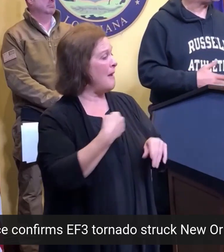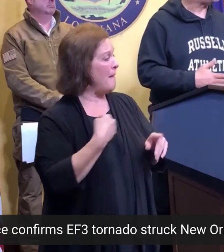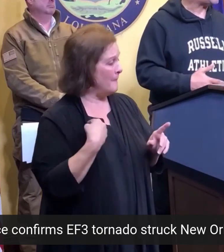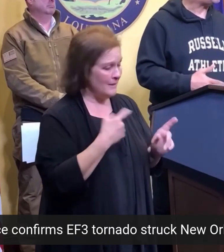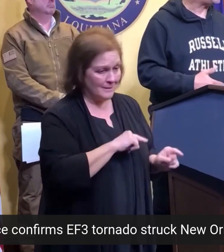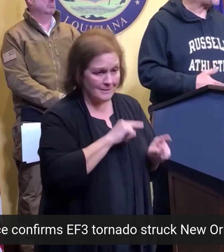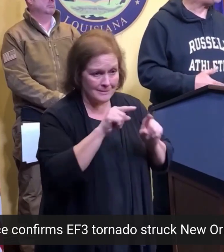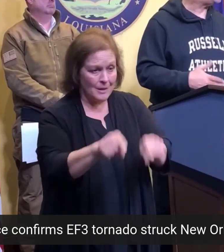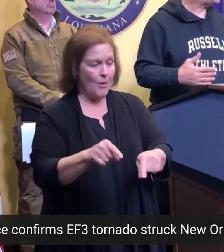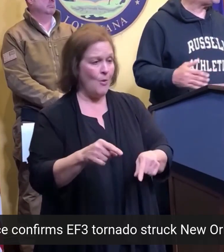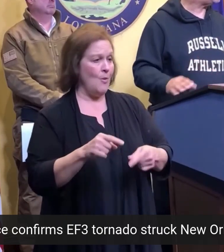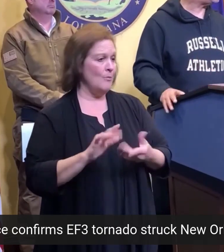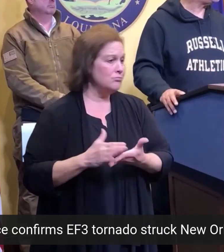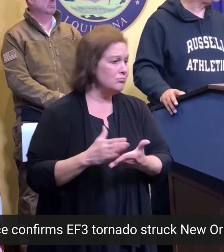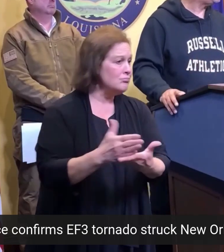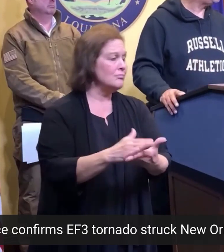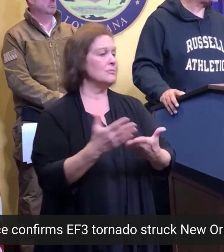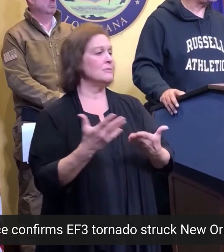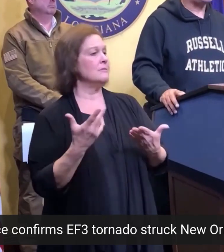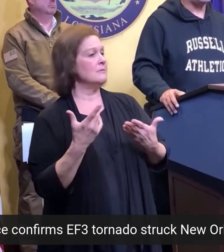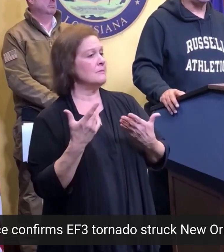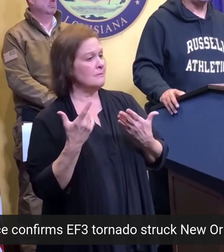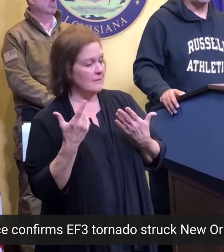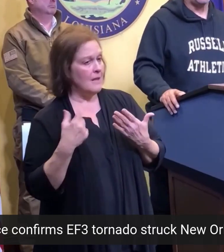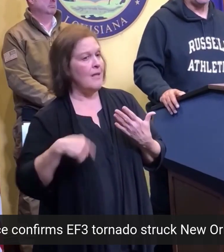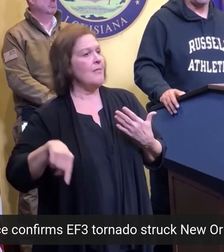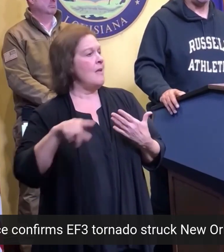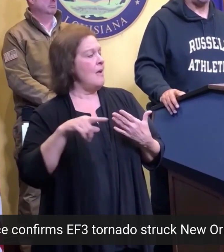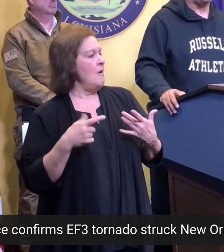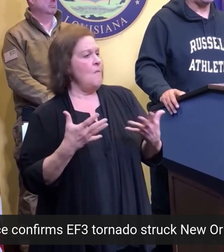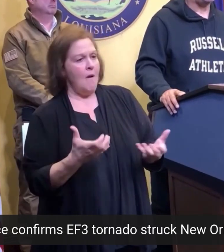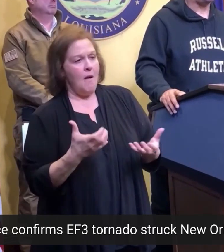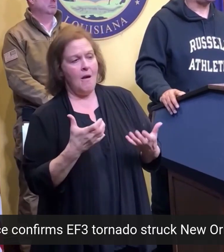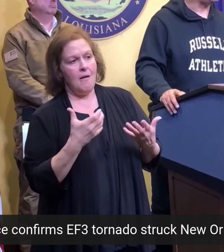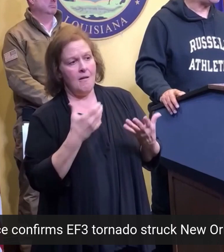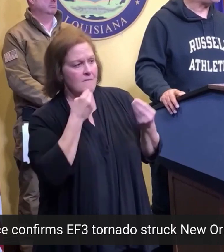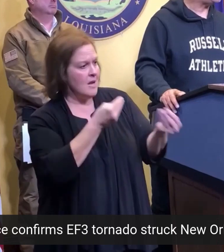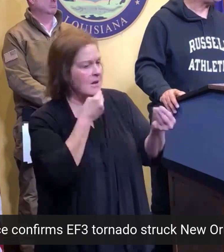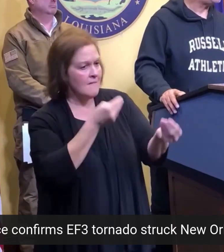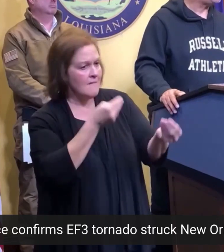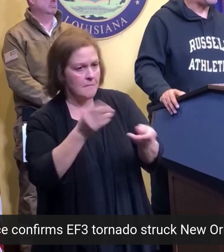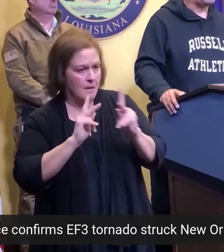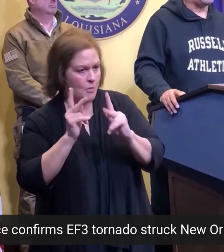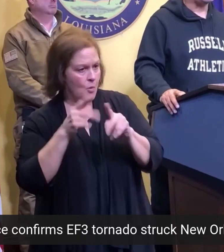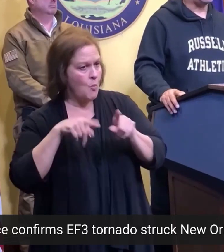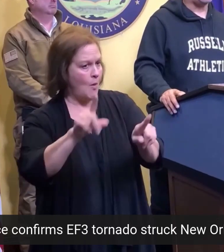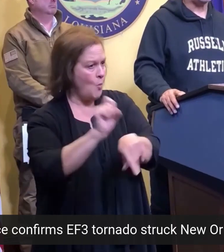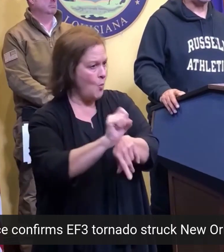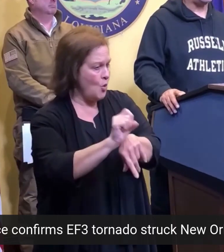been howie kaplan and others are looking to do uh feeding the governor has given us a little